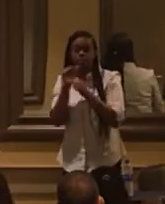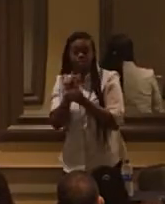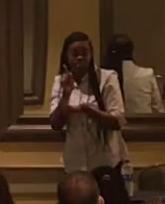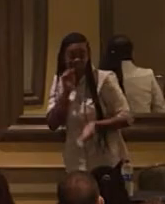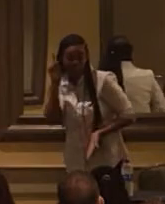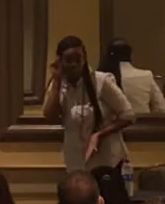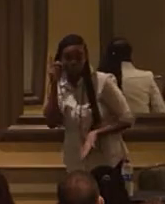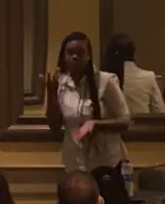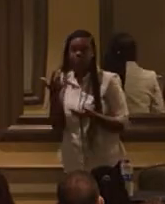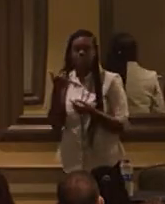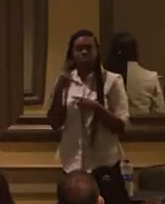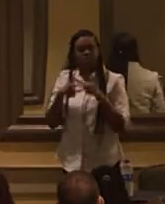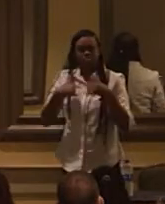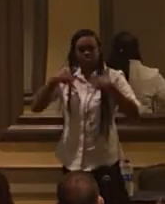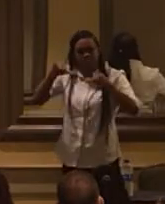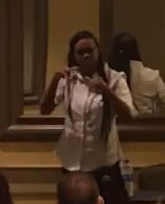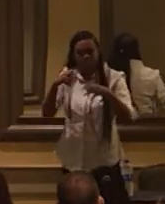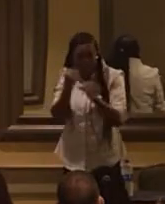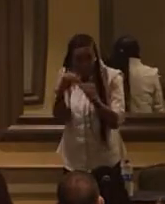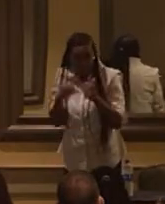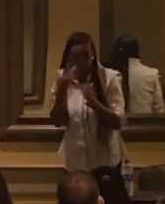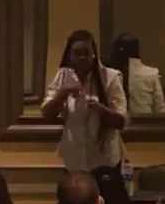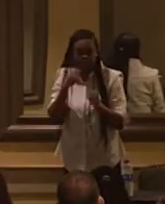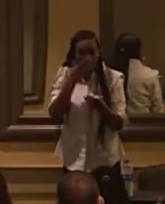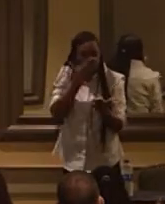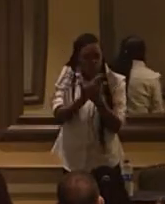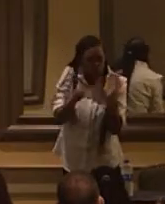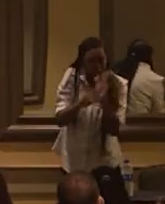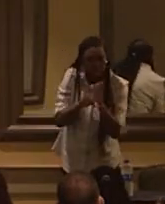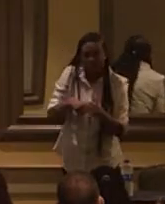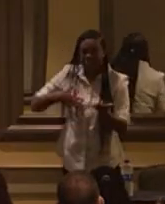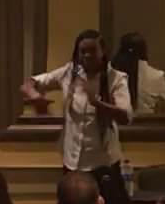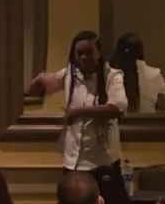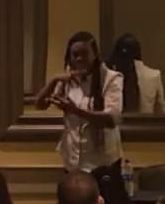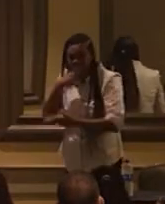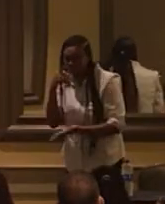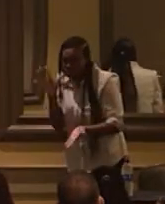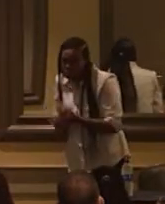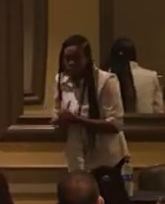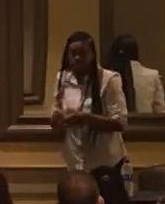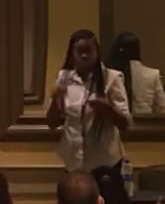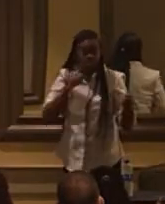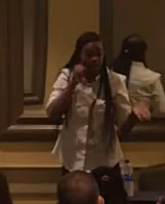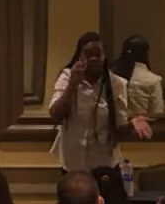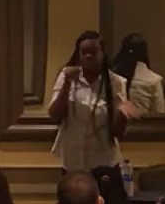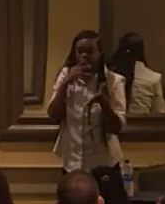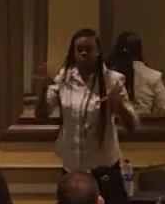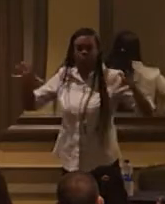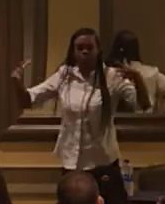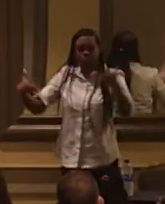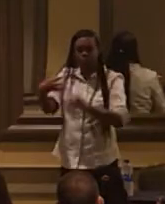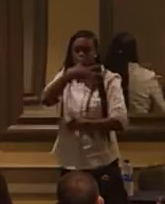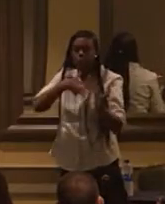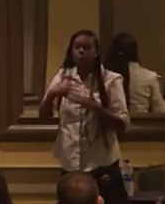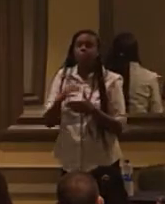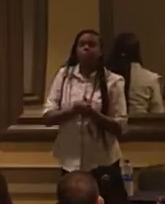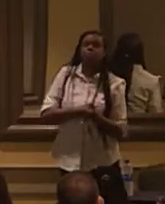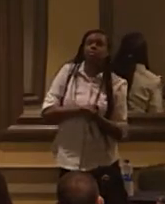I can approach the teacher and tell them about my rights and tell them that I need to get good grades for these accommodations.